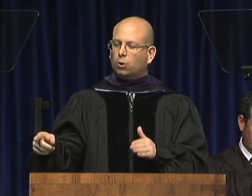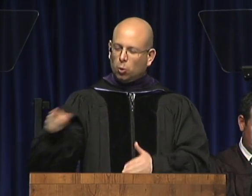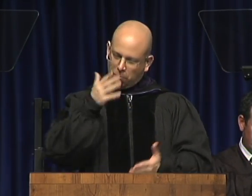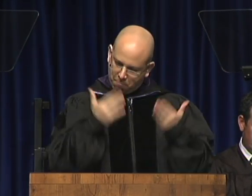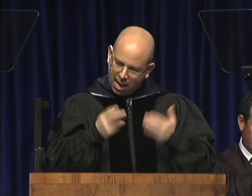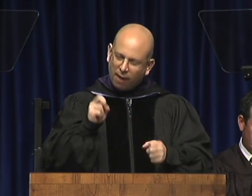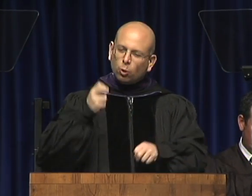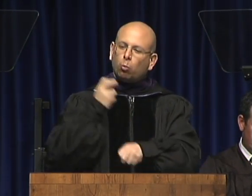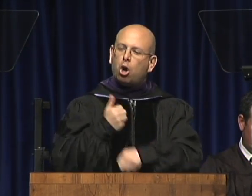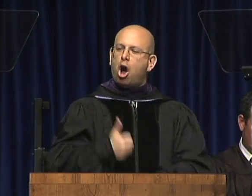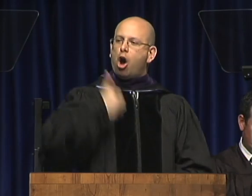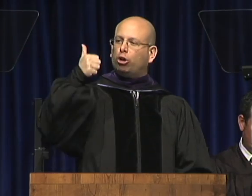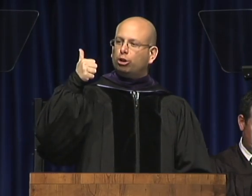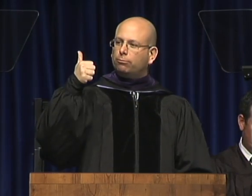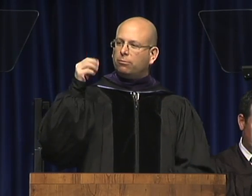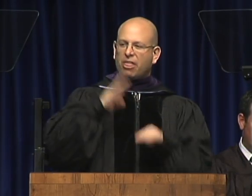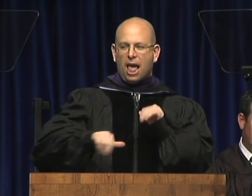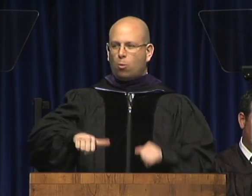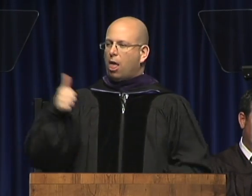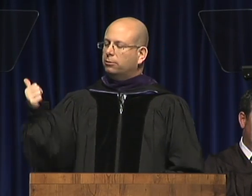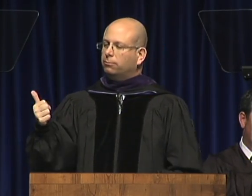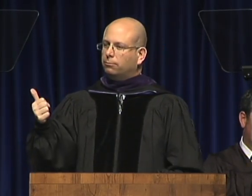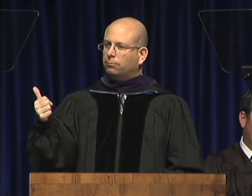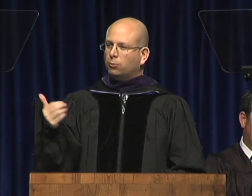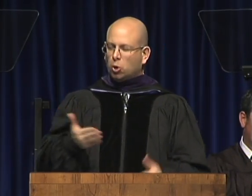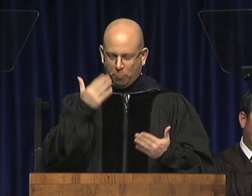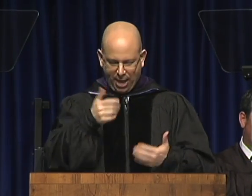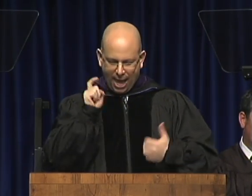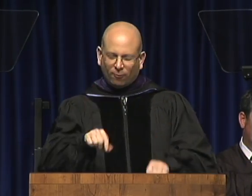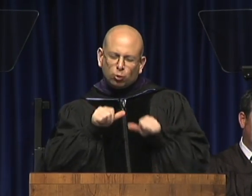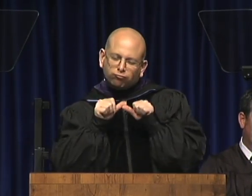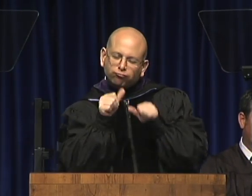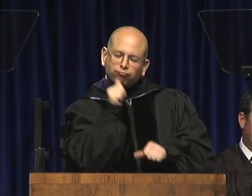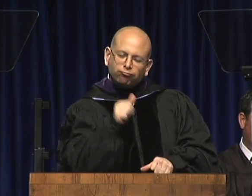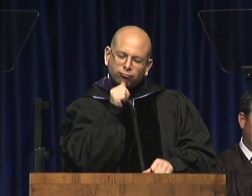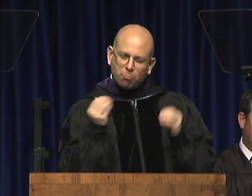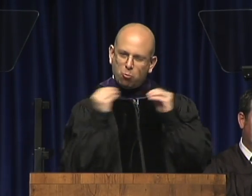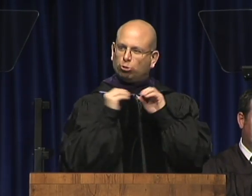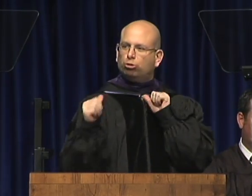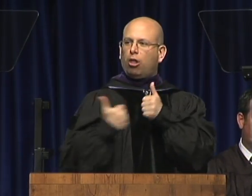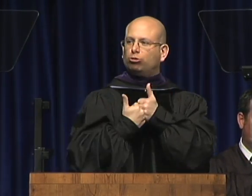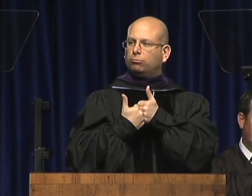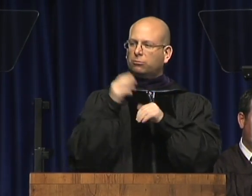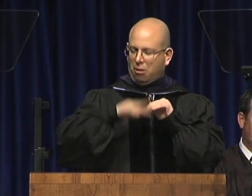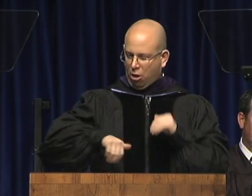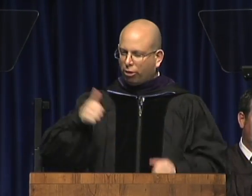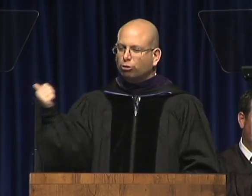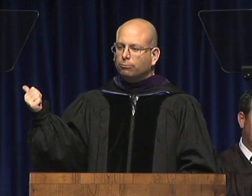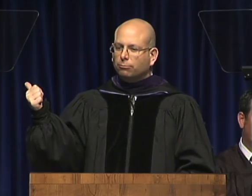You may have to work harder than anyone else. You may have to endure more challenges